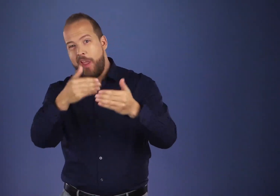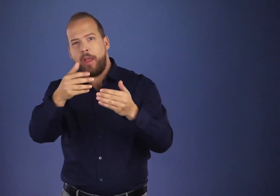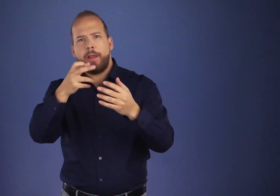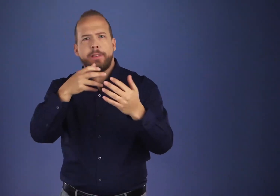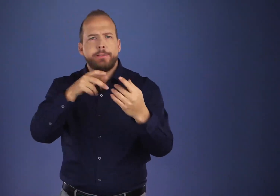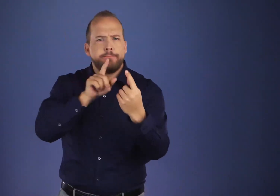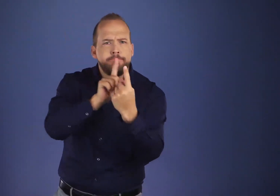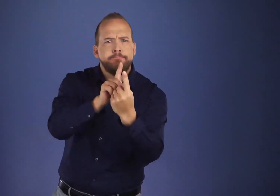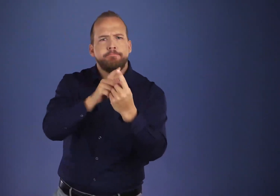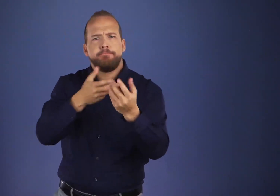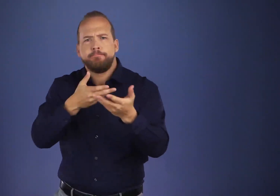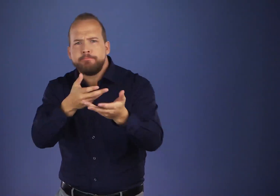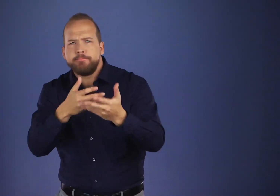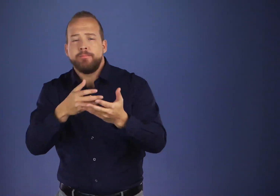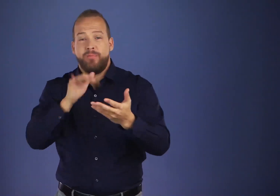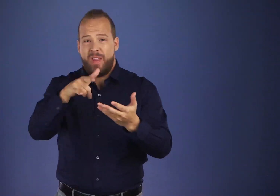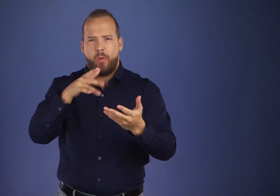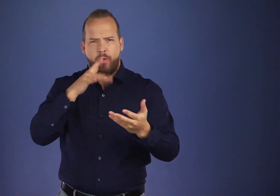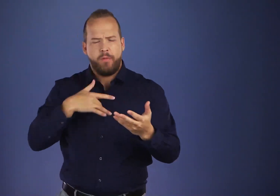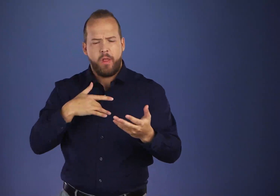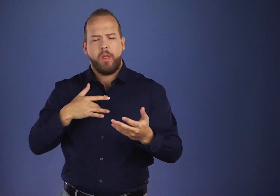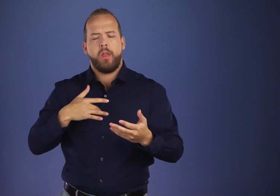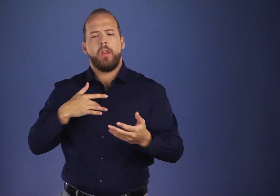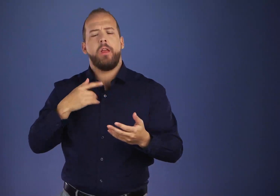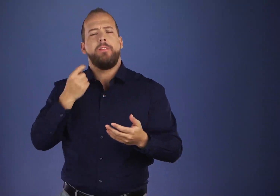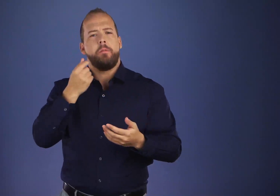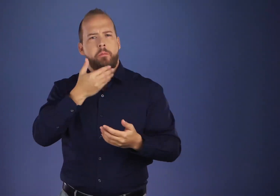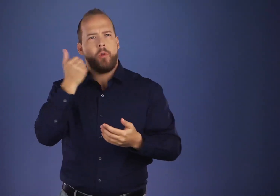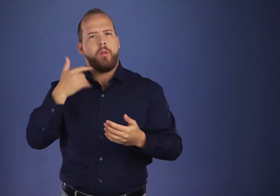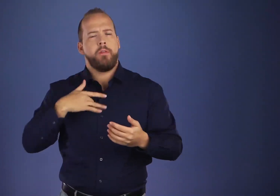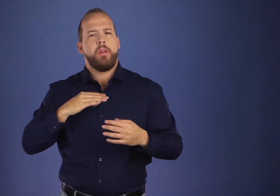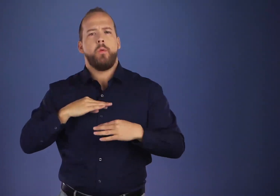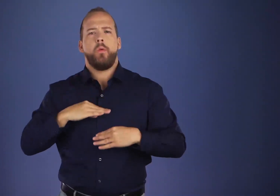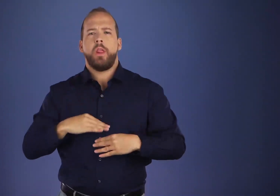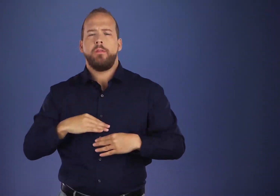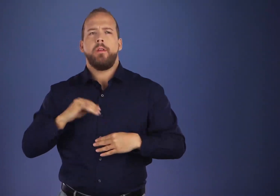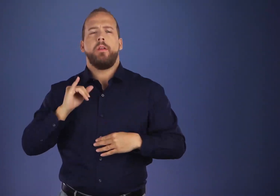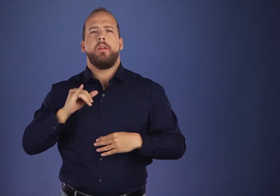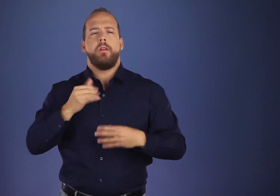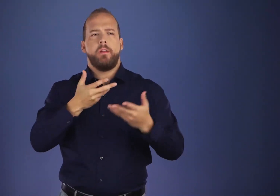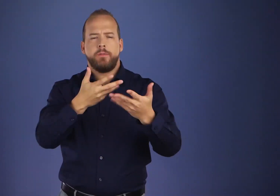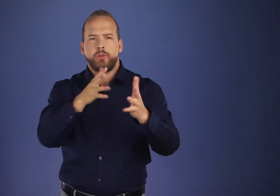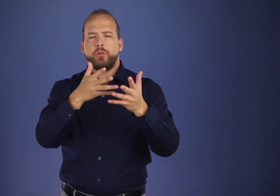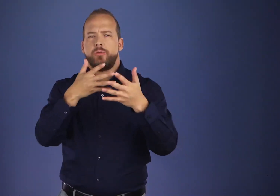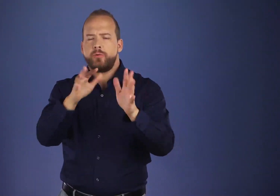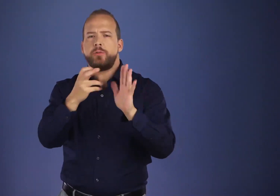After taking this preliminary trial at making amends, we may enjoy such a sense of relief